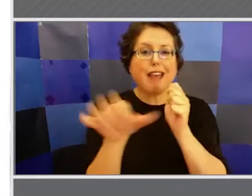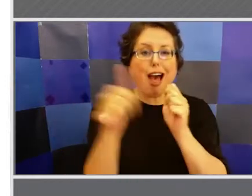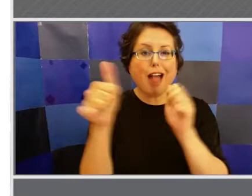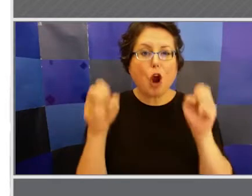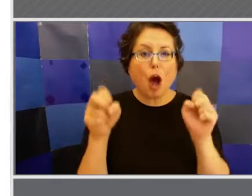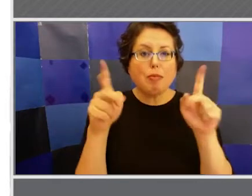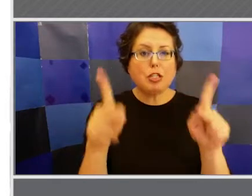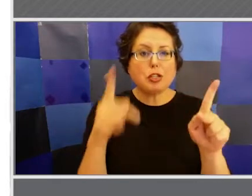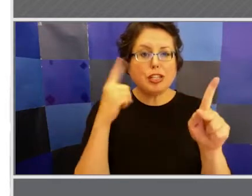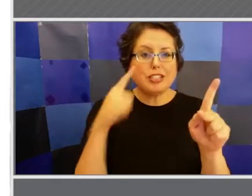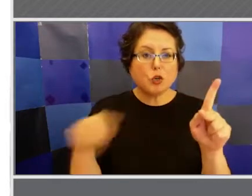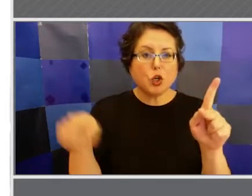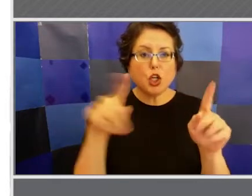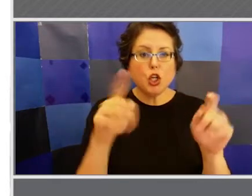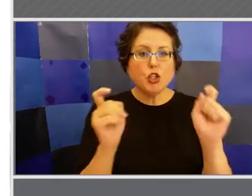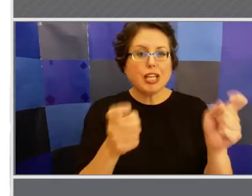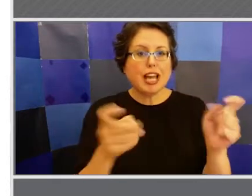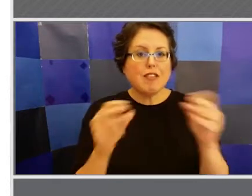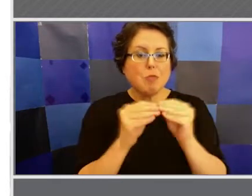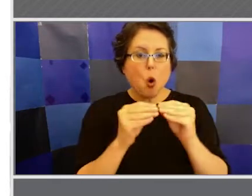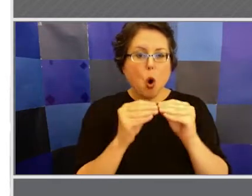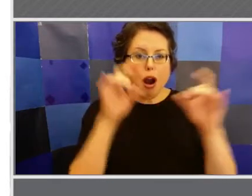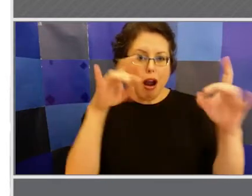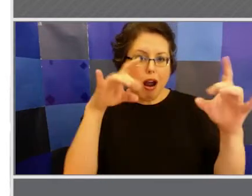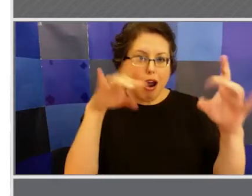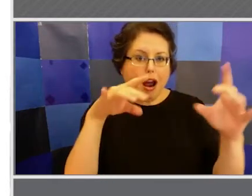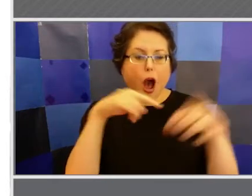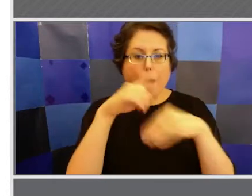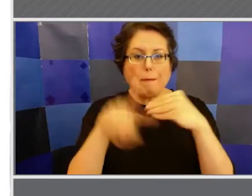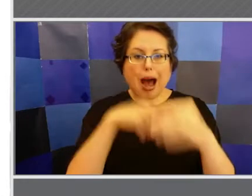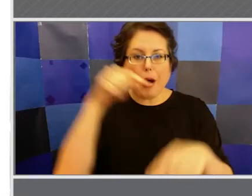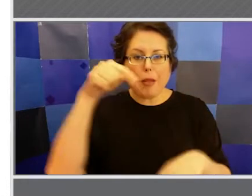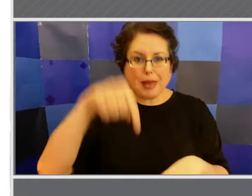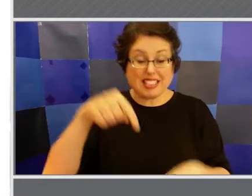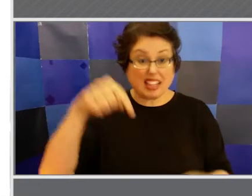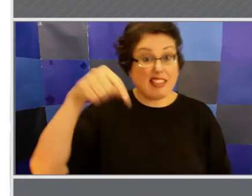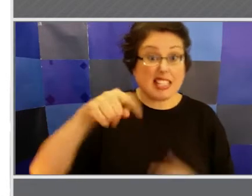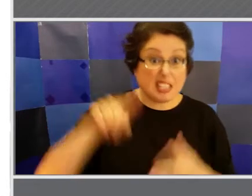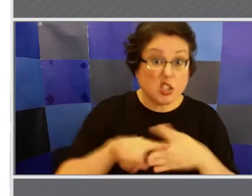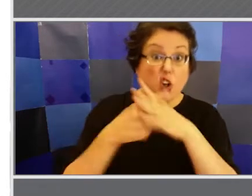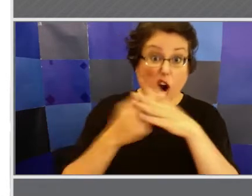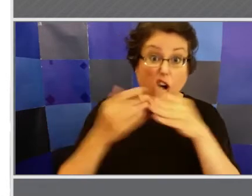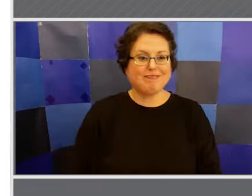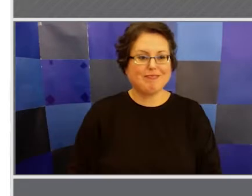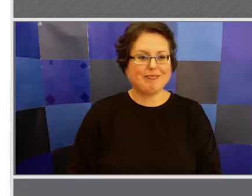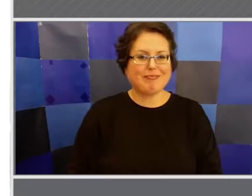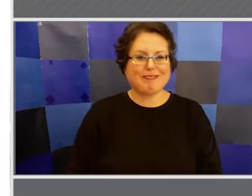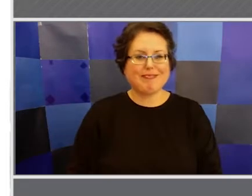your input on the capital budget process because this is really meant to be a kickoff of the whole season. Sorry for the funder in the background.